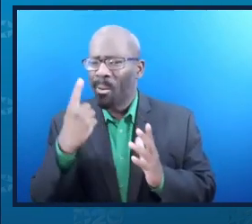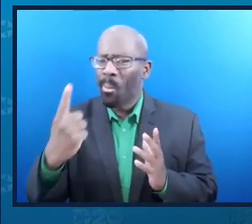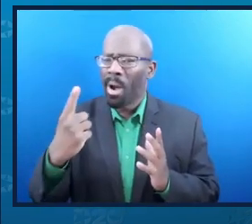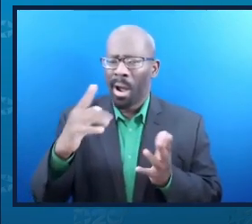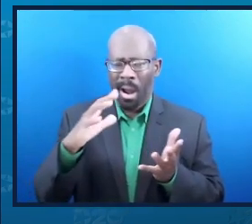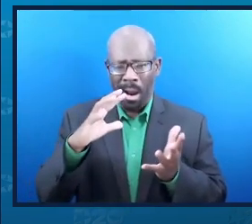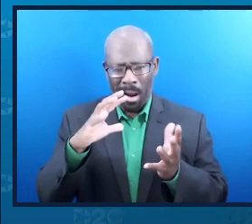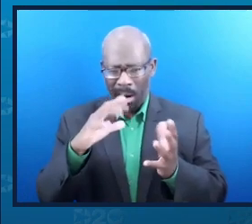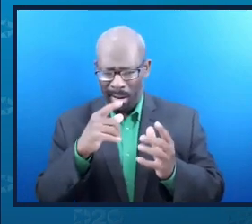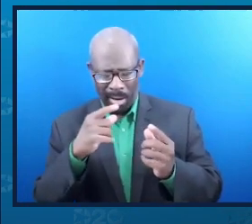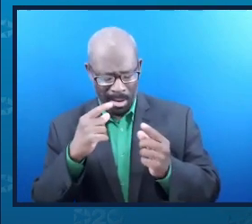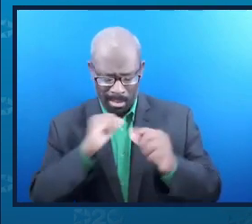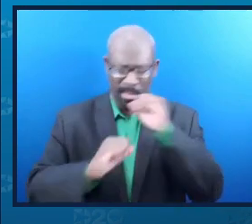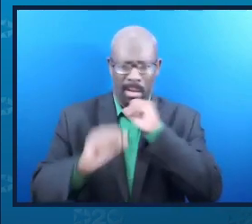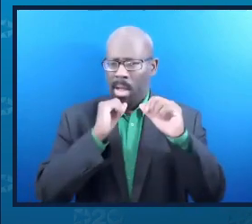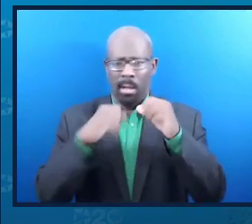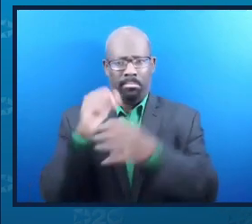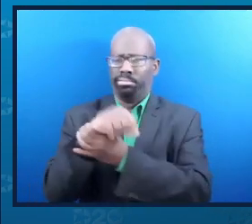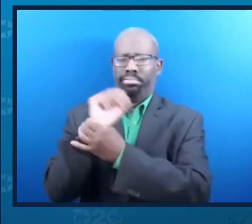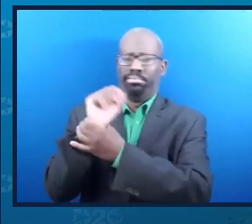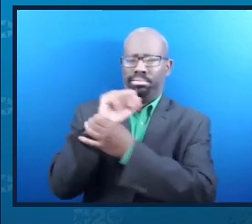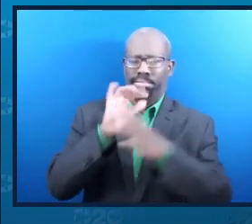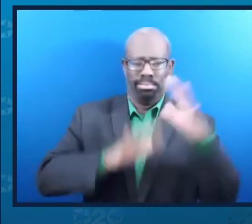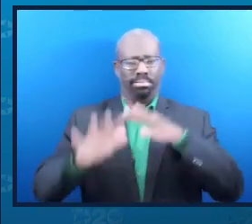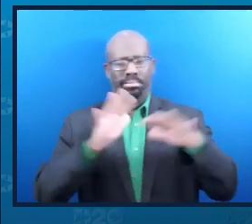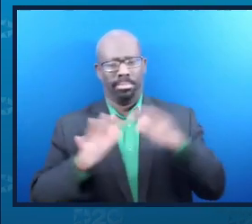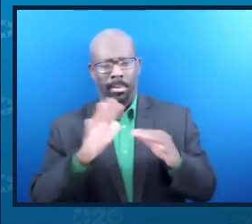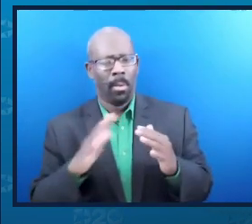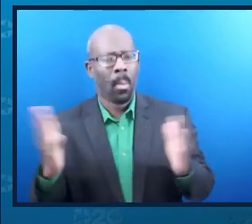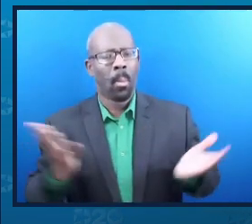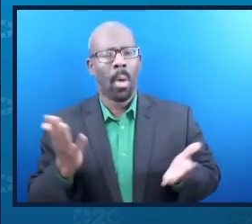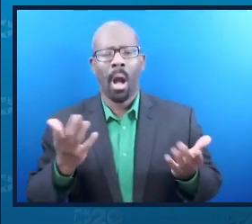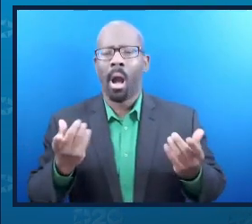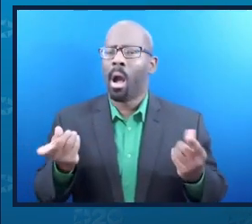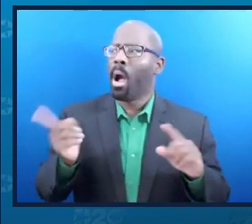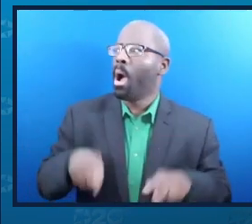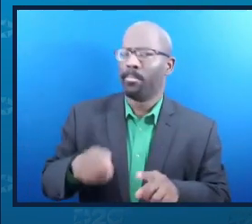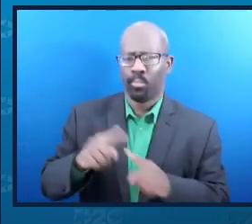AND WHAT THIS IS COVID FALLOUT DONE TO OUR BABIES?